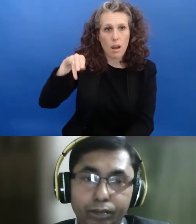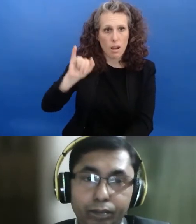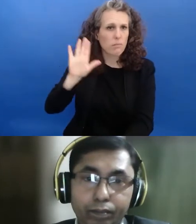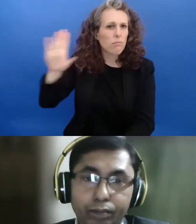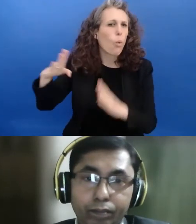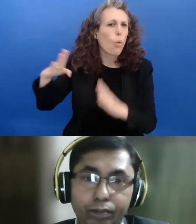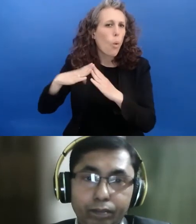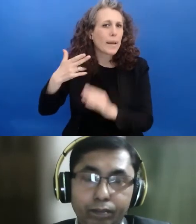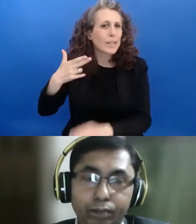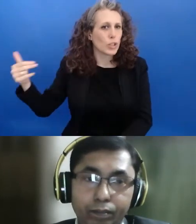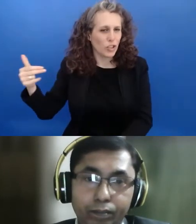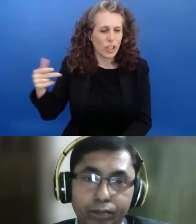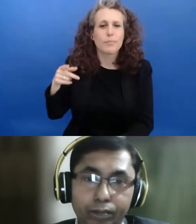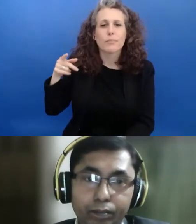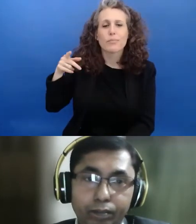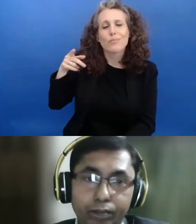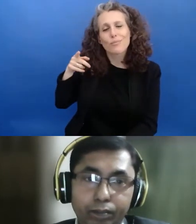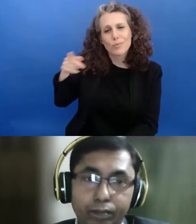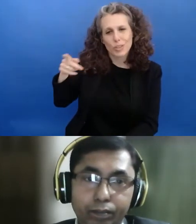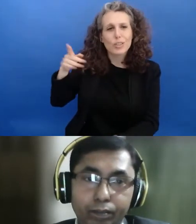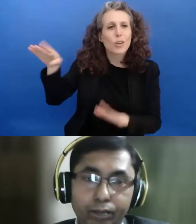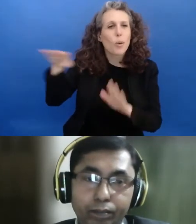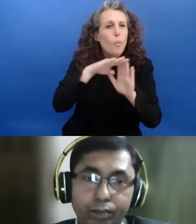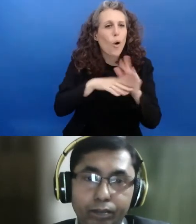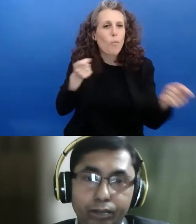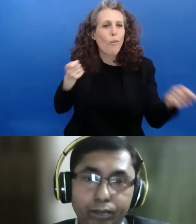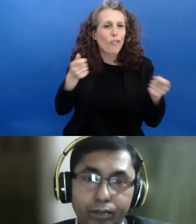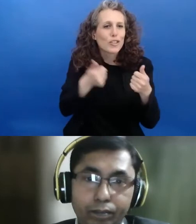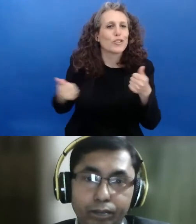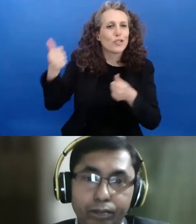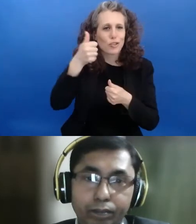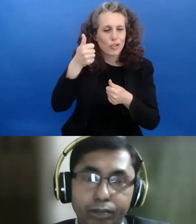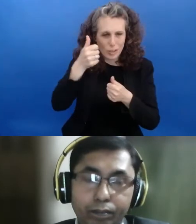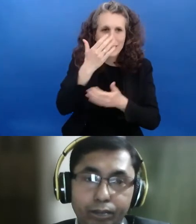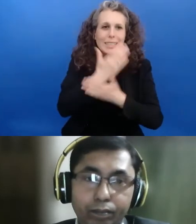program officer of disability rights fund and disability rights advocacy fund we have